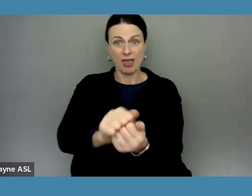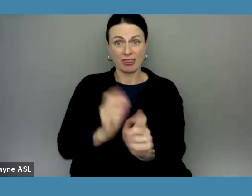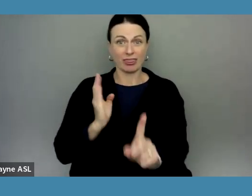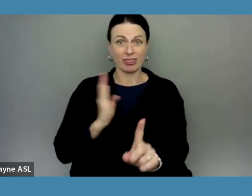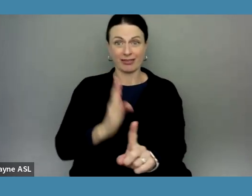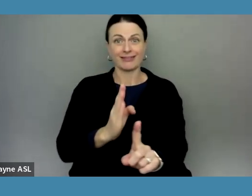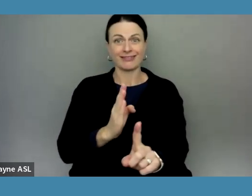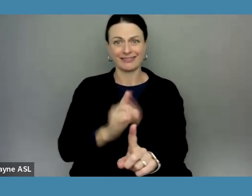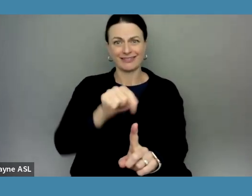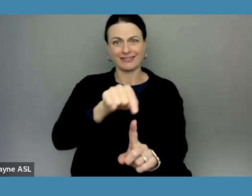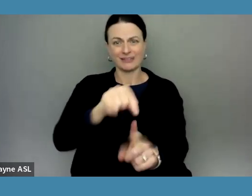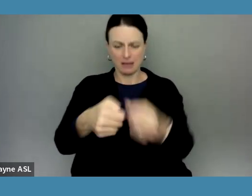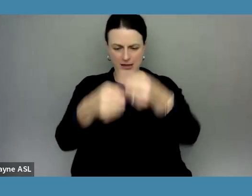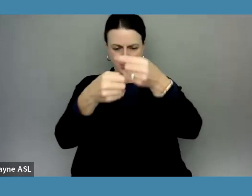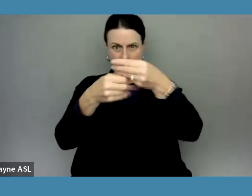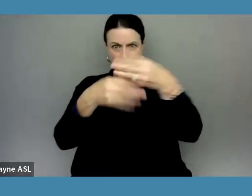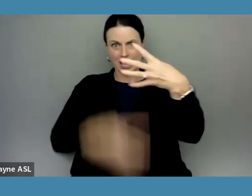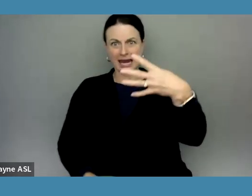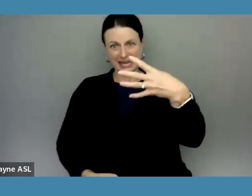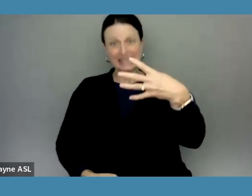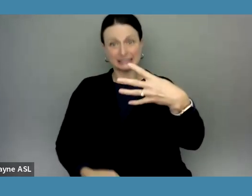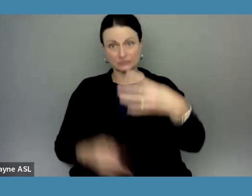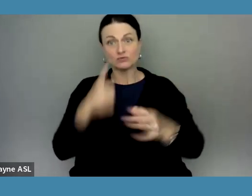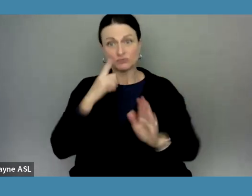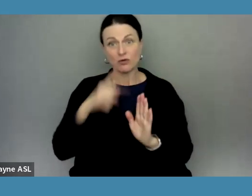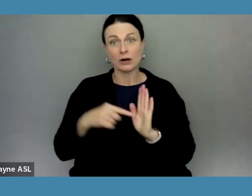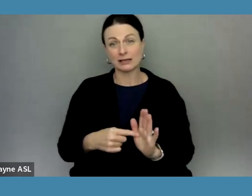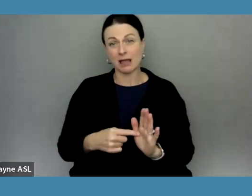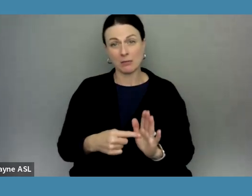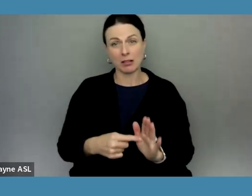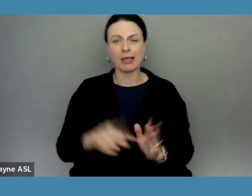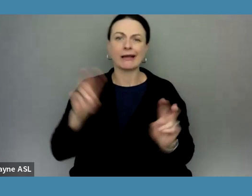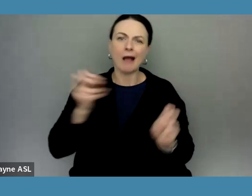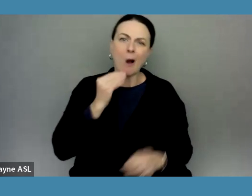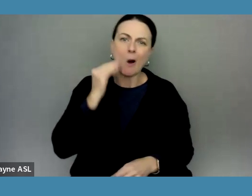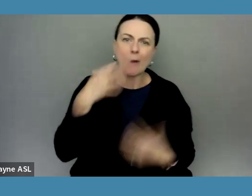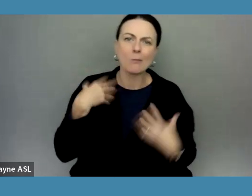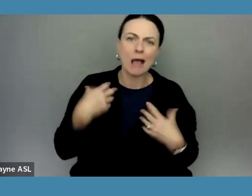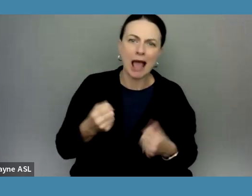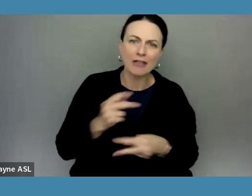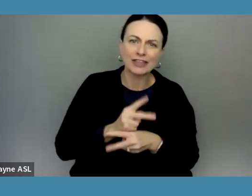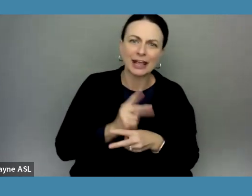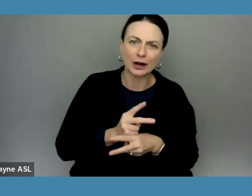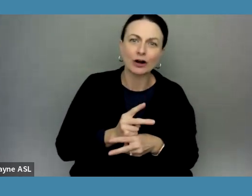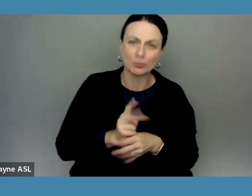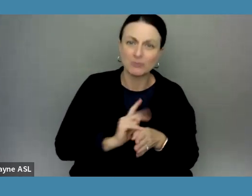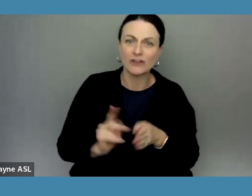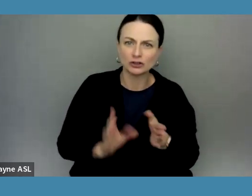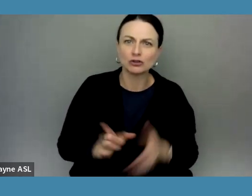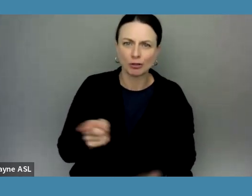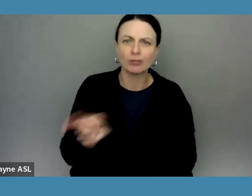a list of, for example, home healthcare companies. So if you don't wanna use one